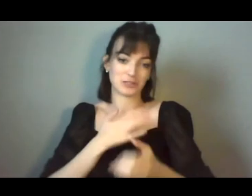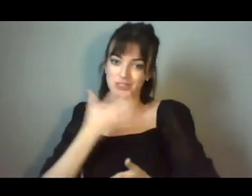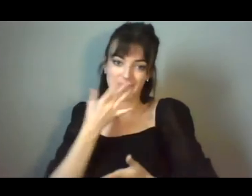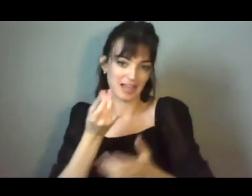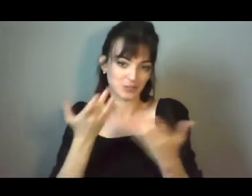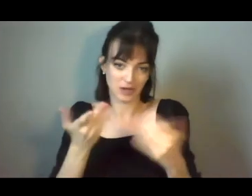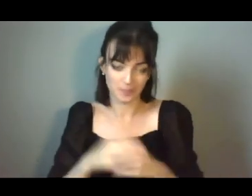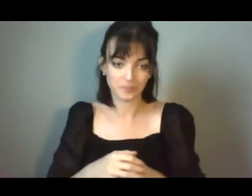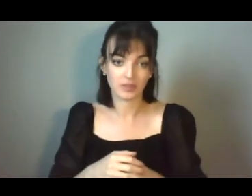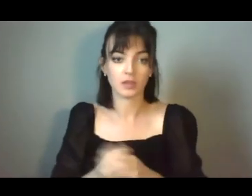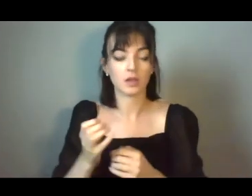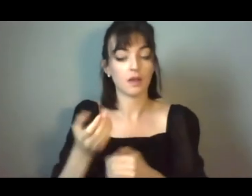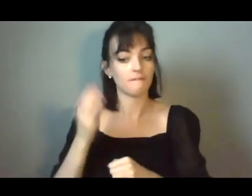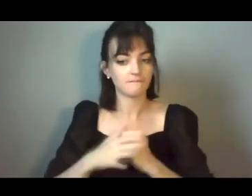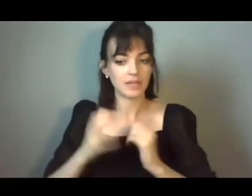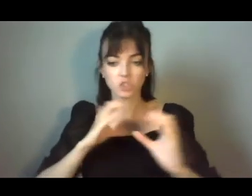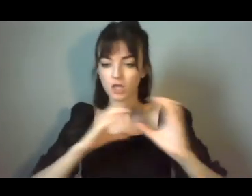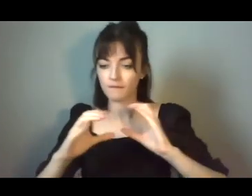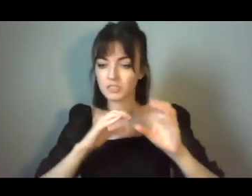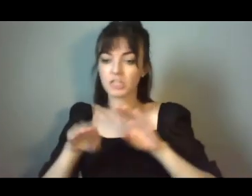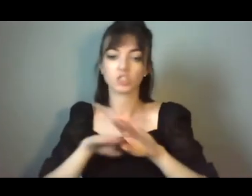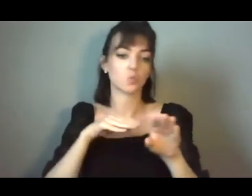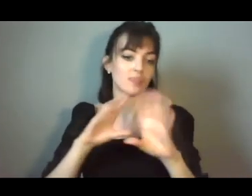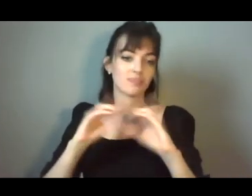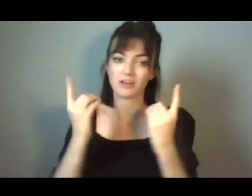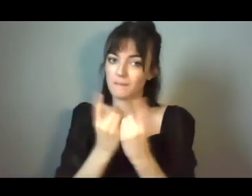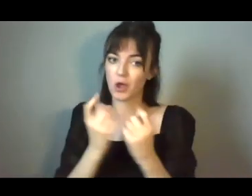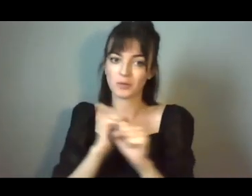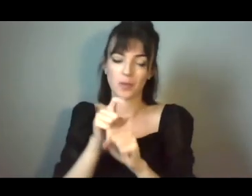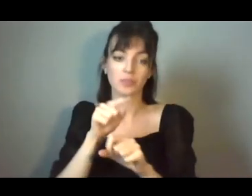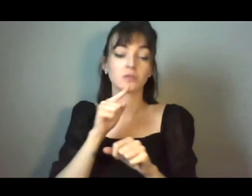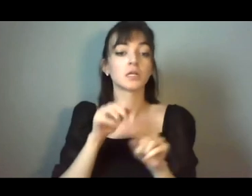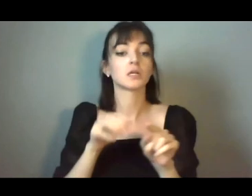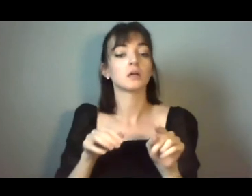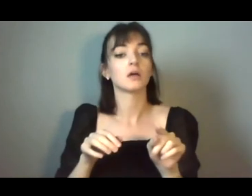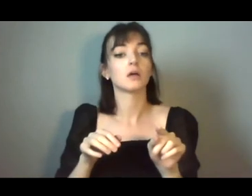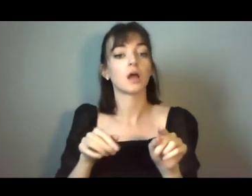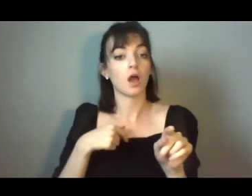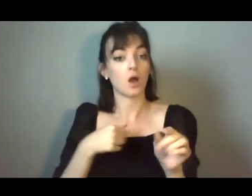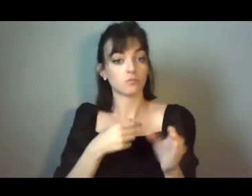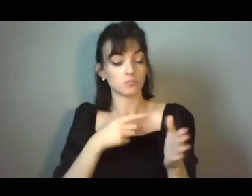I have had conversations with the department on that, but in terms, the whole access to justice,